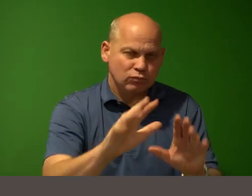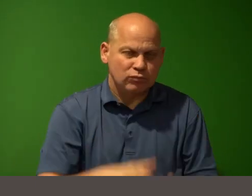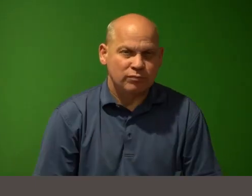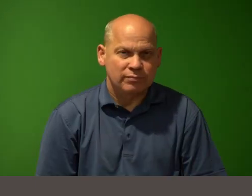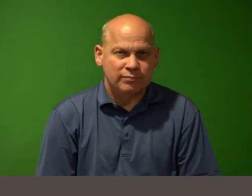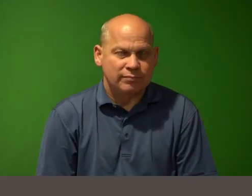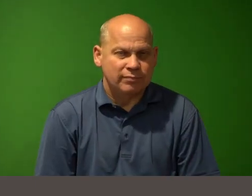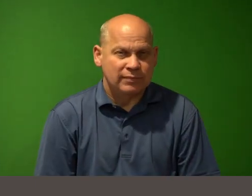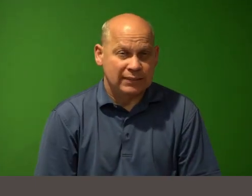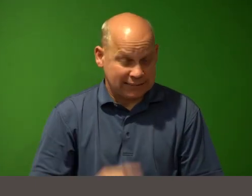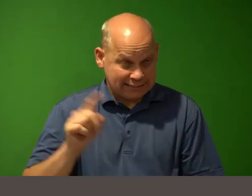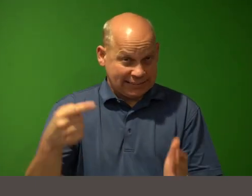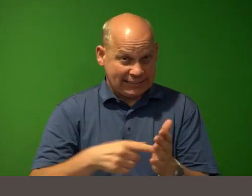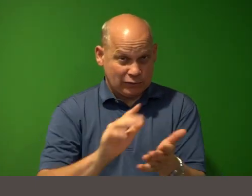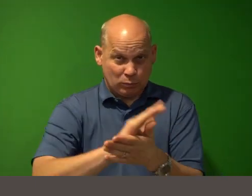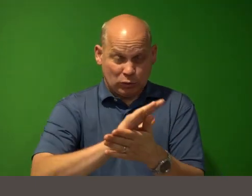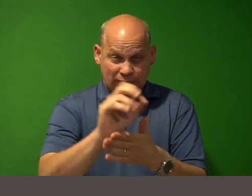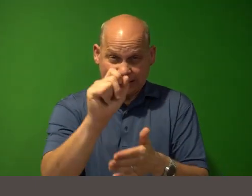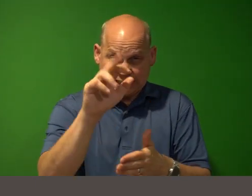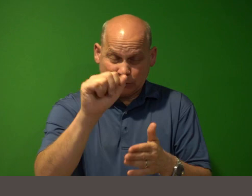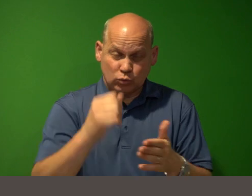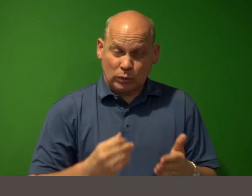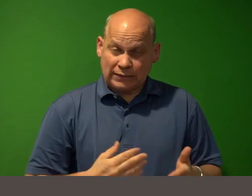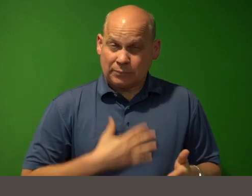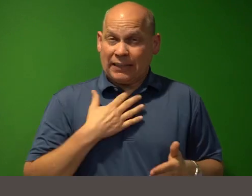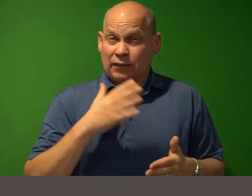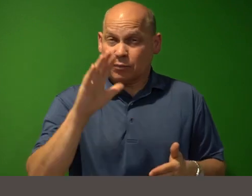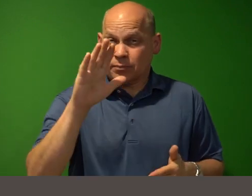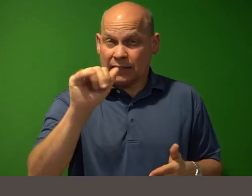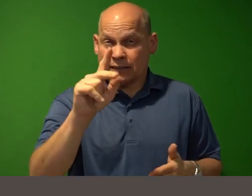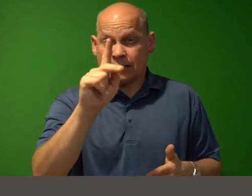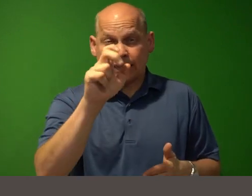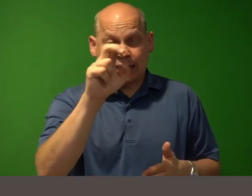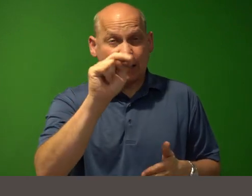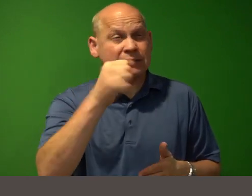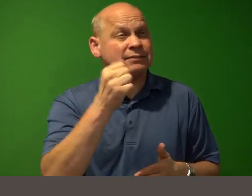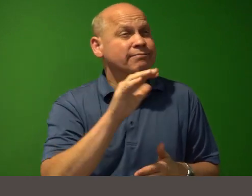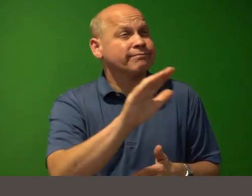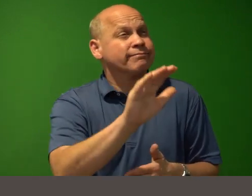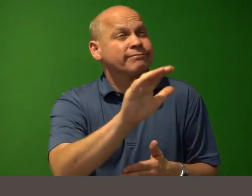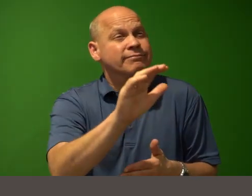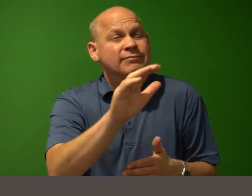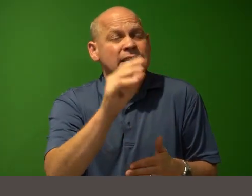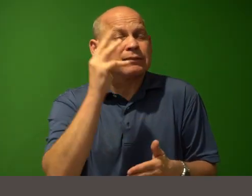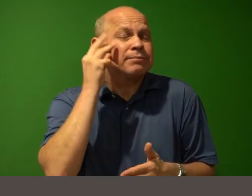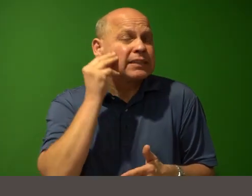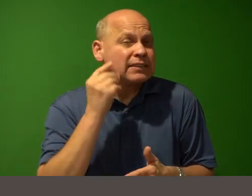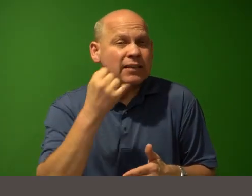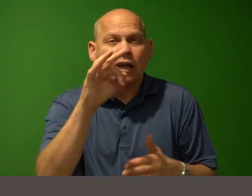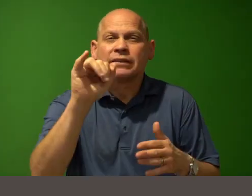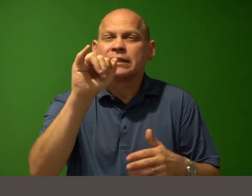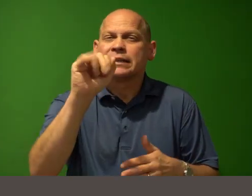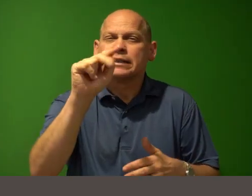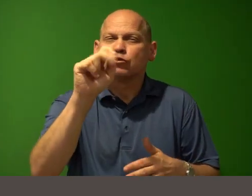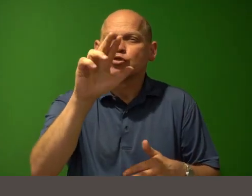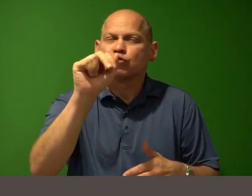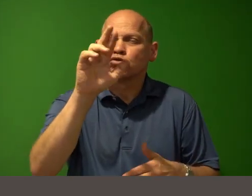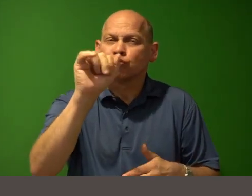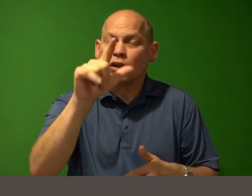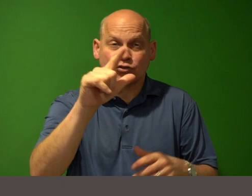This movie series was inspired by Kevin Grievoux's experience of interracial dating. He dated a white woman.